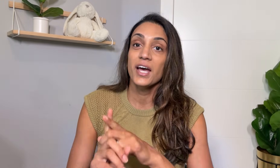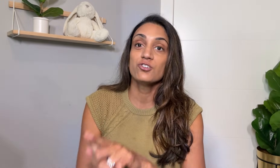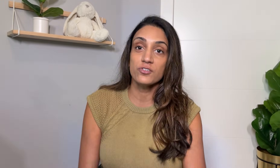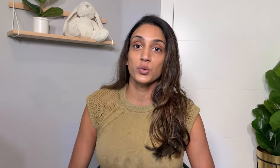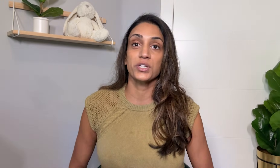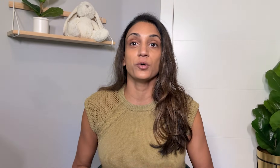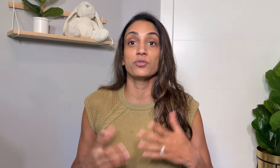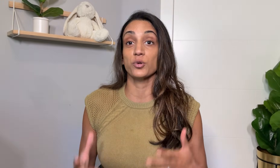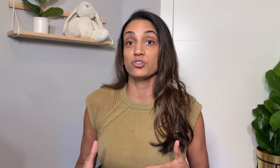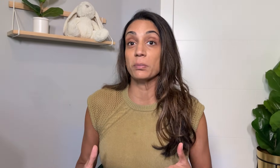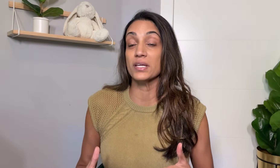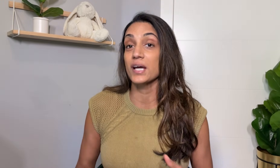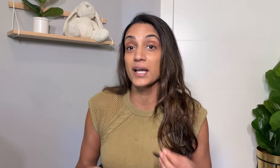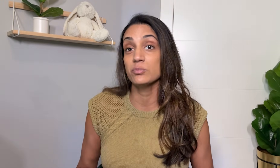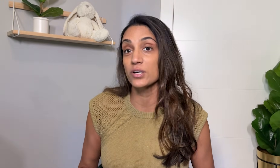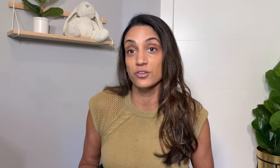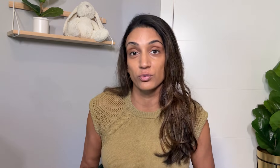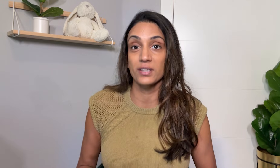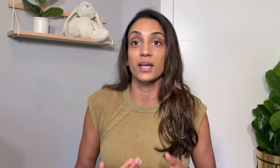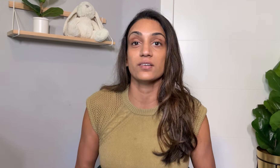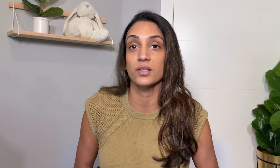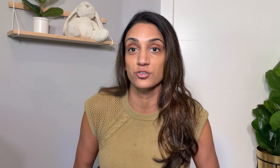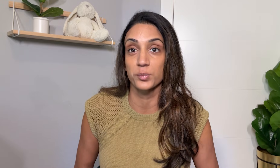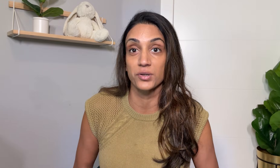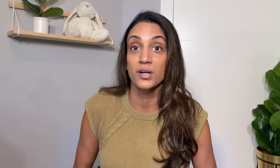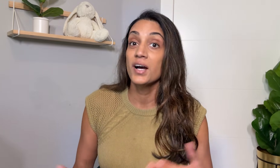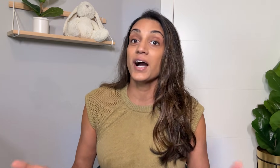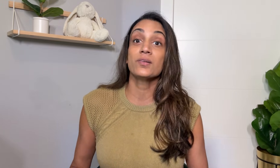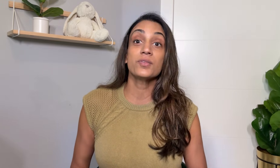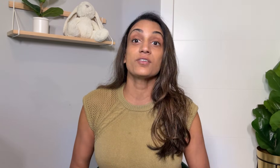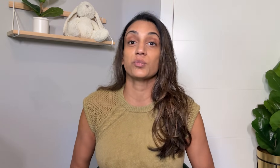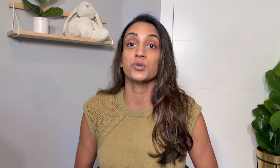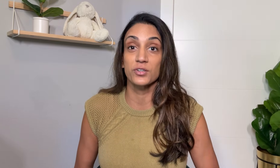And just a quick note before we jump in. I am not a trained ASL interpreter. I learned these from creators